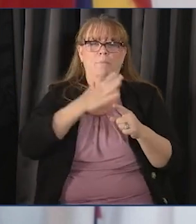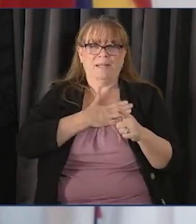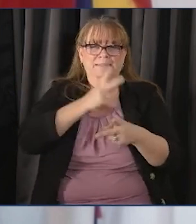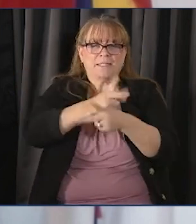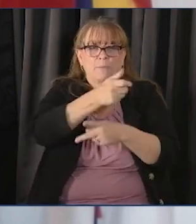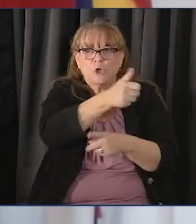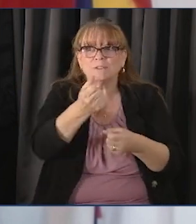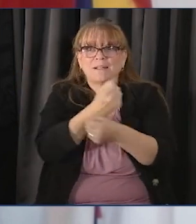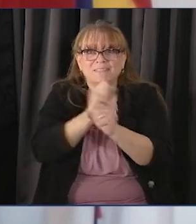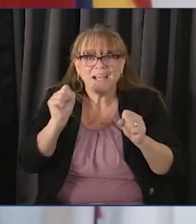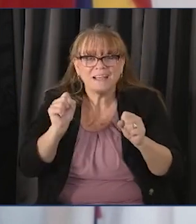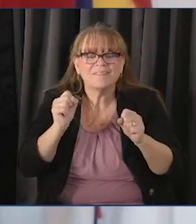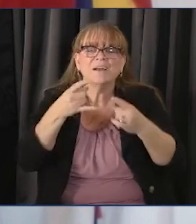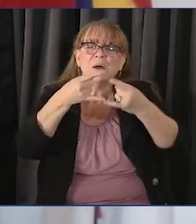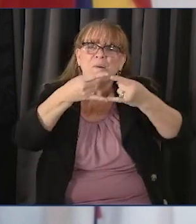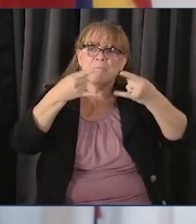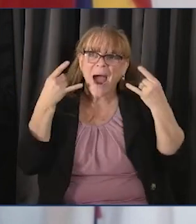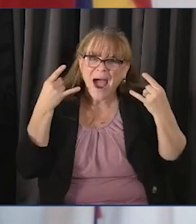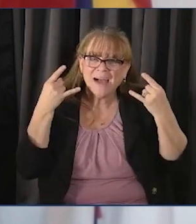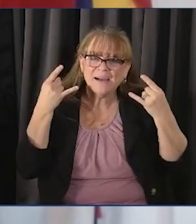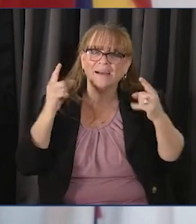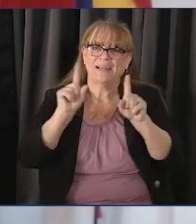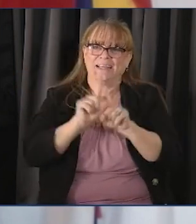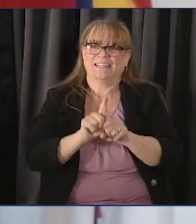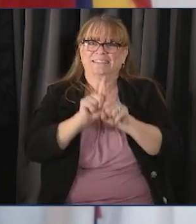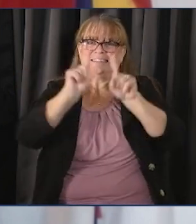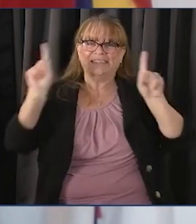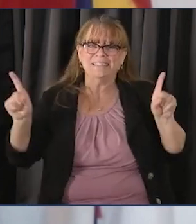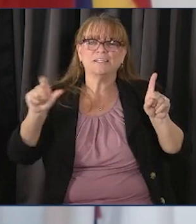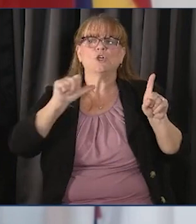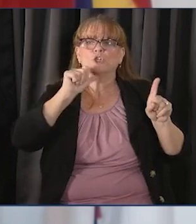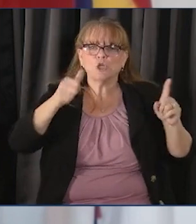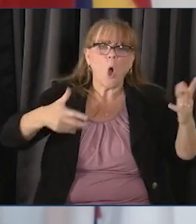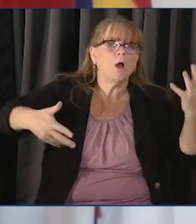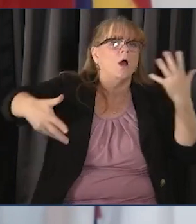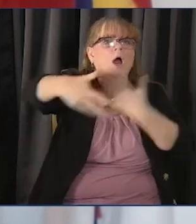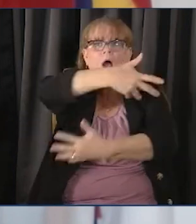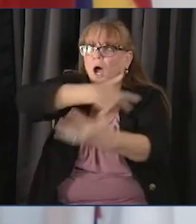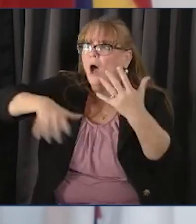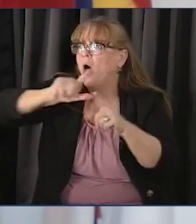the end is in sight five and a half percent of colorado's more than five and a half percent